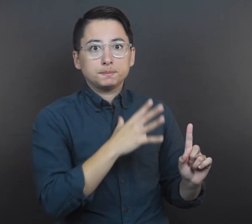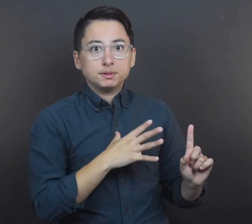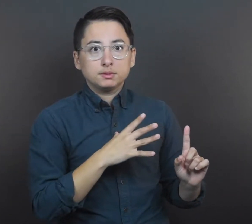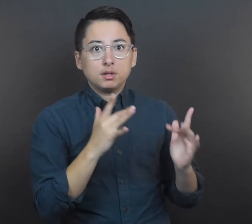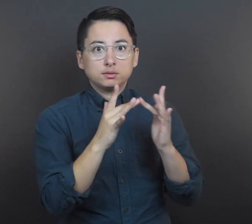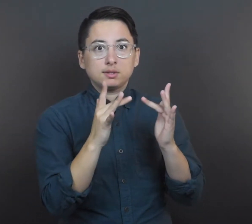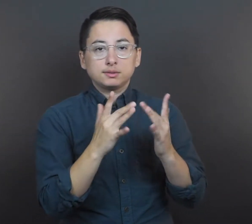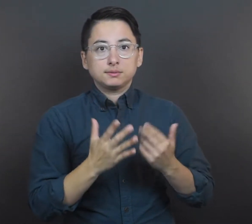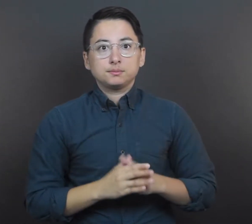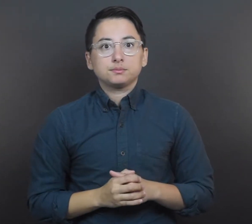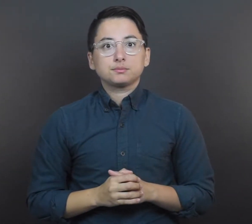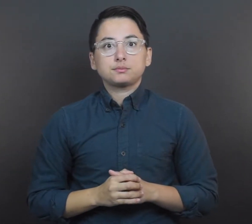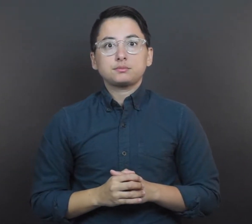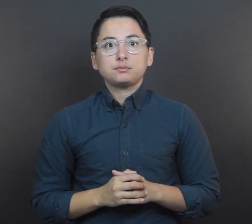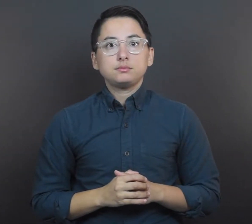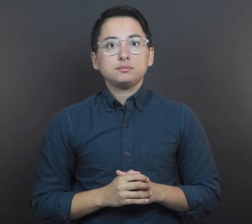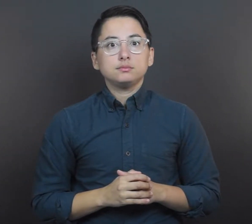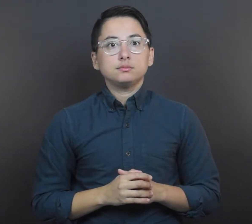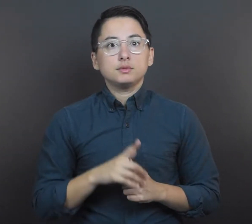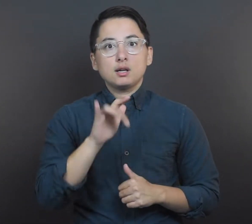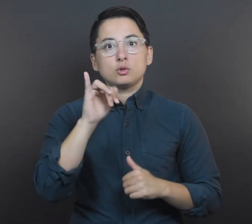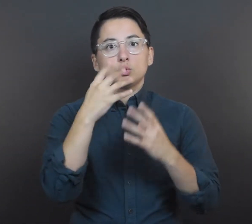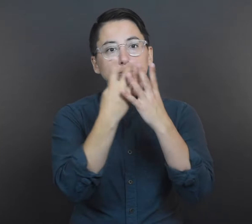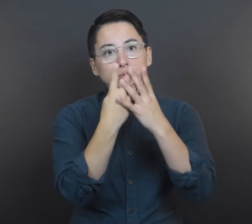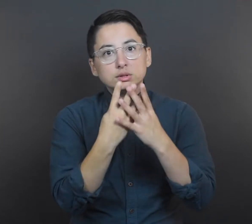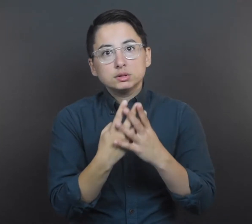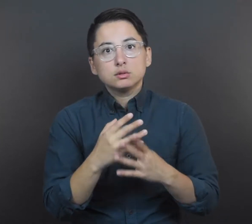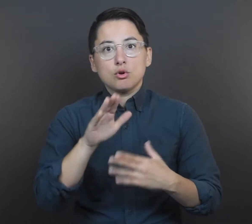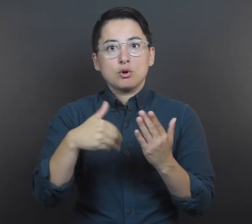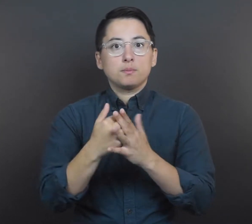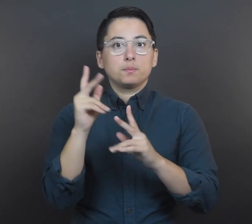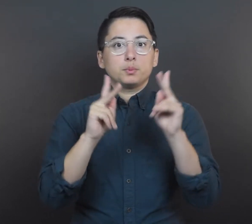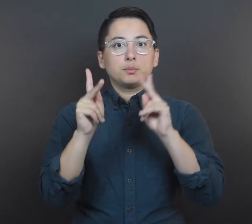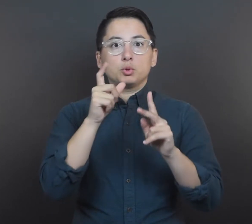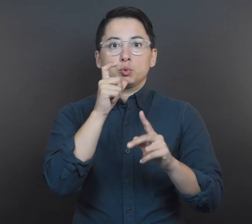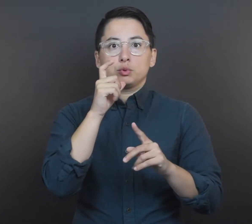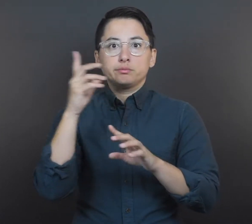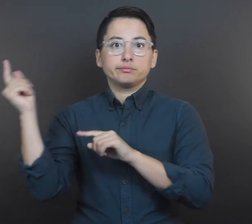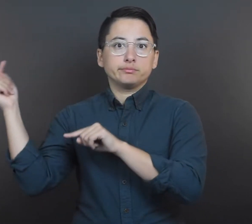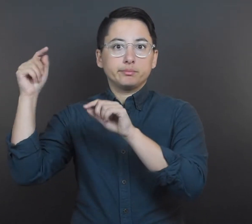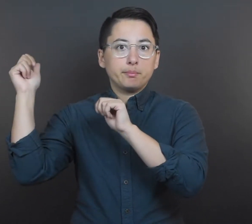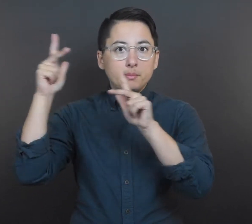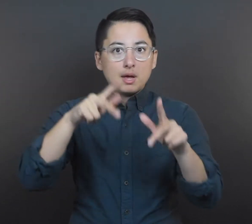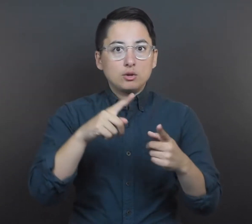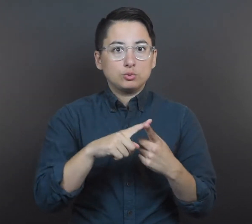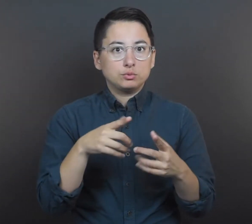who may have come into contact with the woman,” Mabel shared.